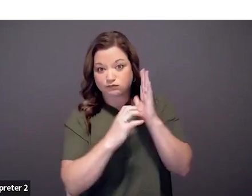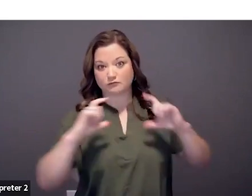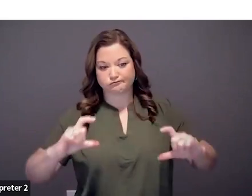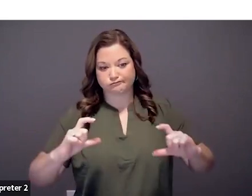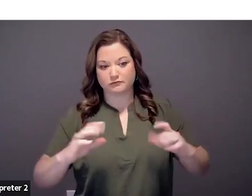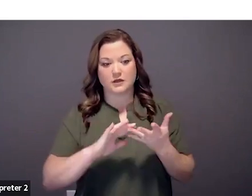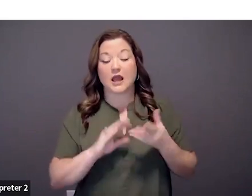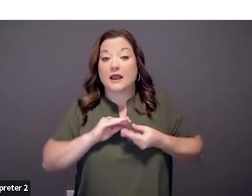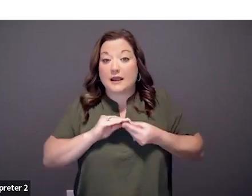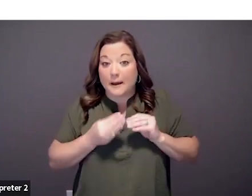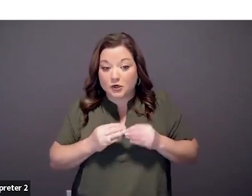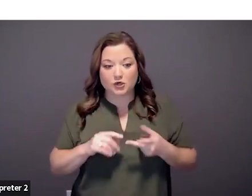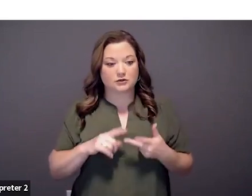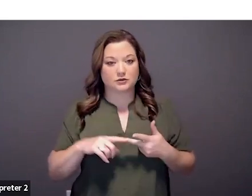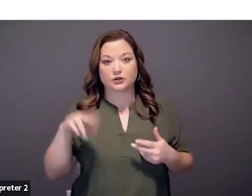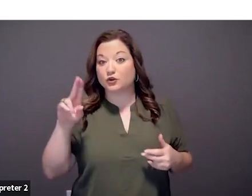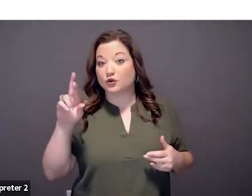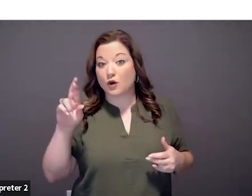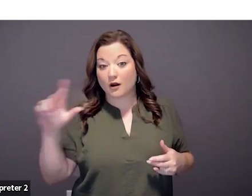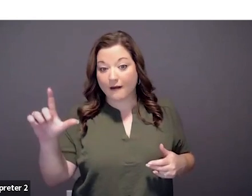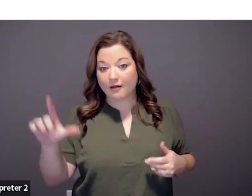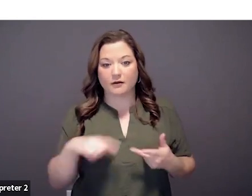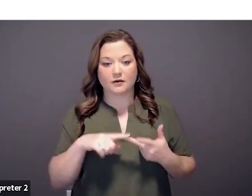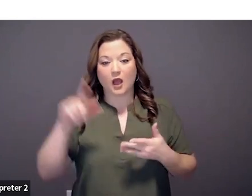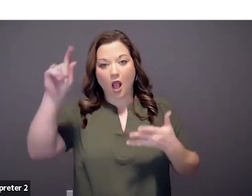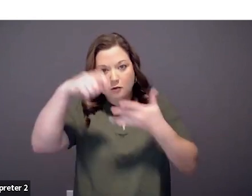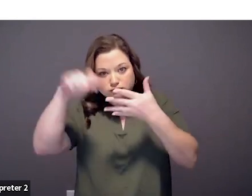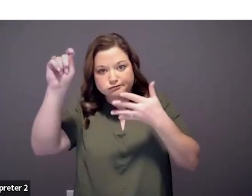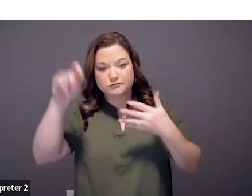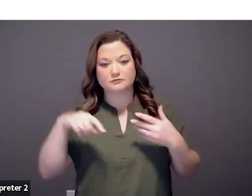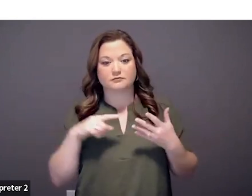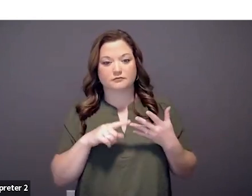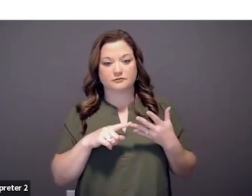URL field, checkboxes, radio buttons,